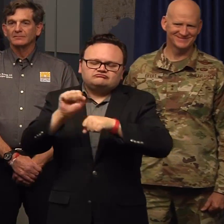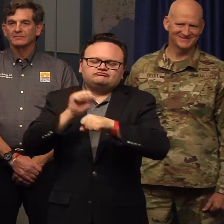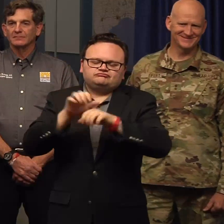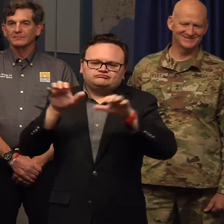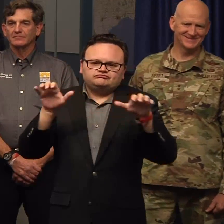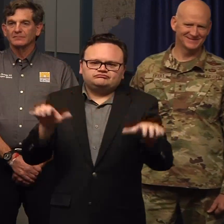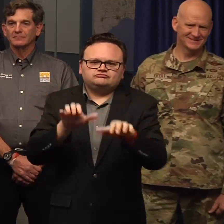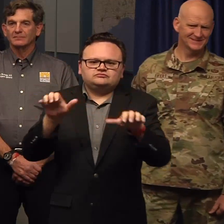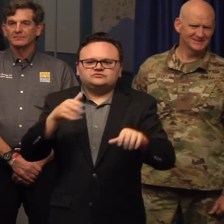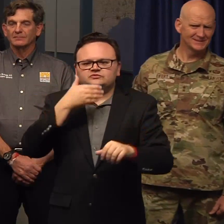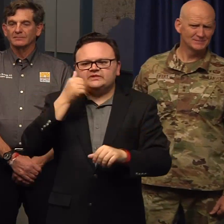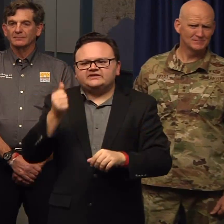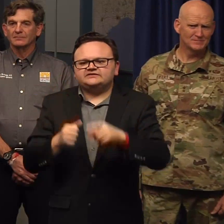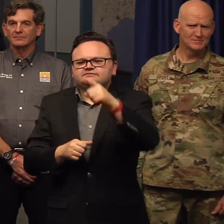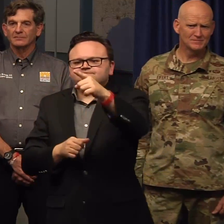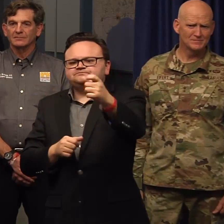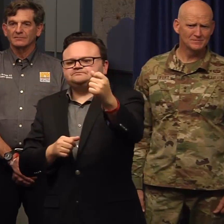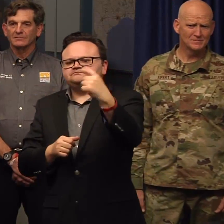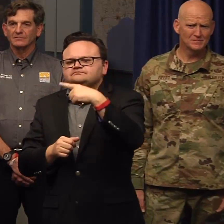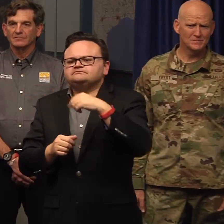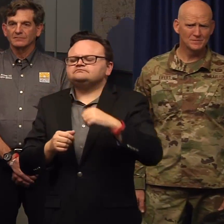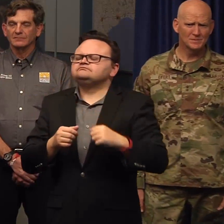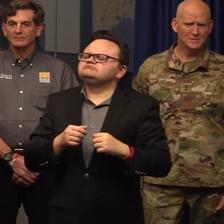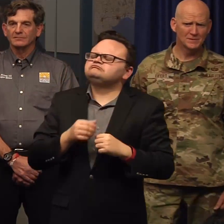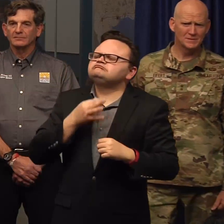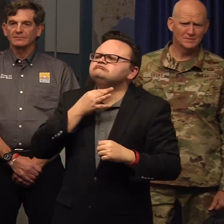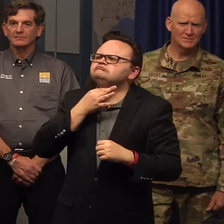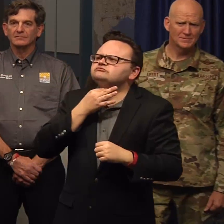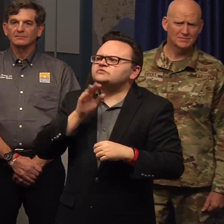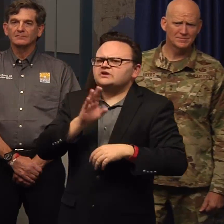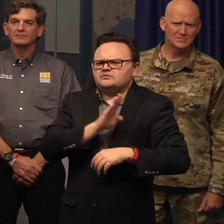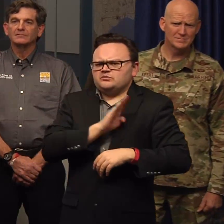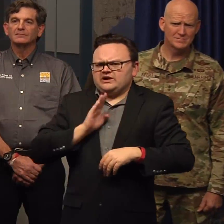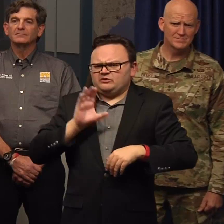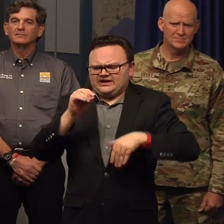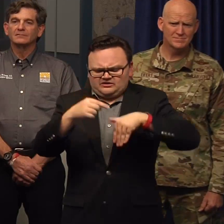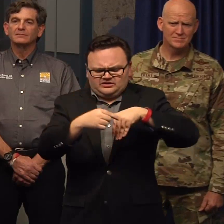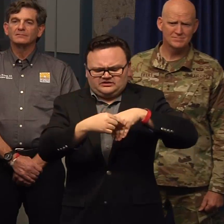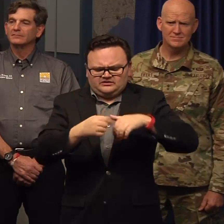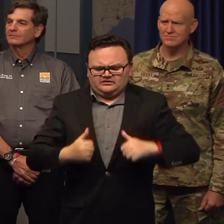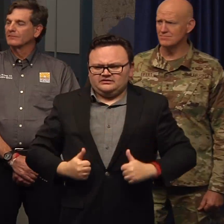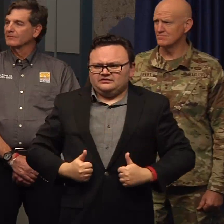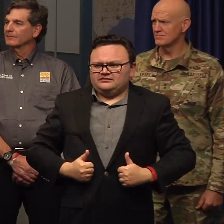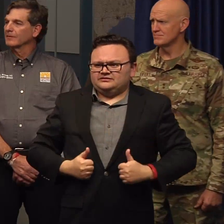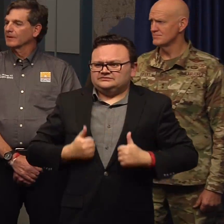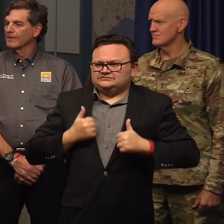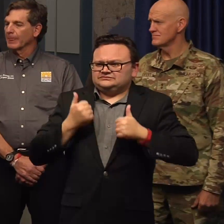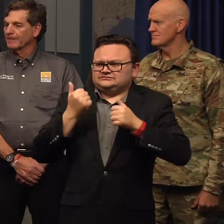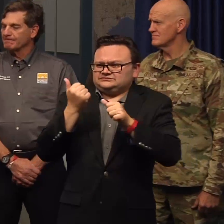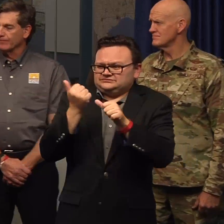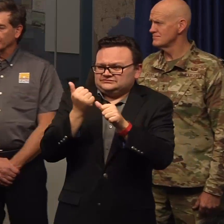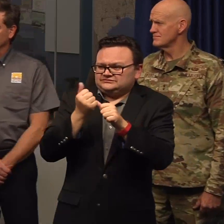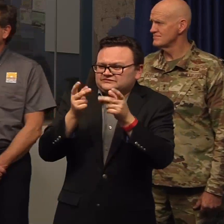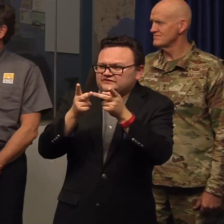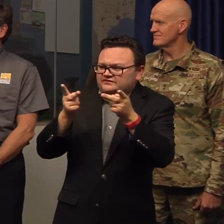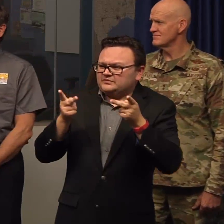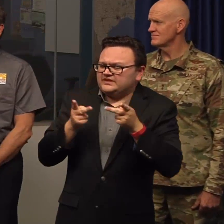THAT SEEMS LIKE SUCH A DISTANT THING TO GRAB ONTO NOW BECAUSE WE ARE IN THISDAY-TO-DAY FIGHT. SO LET'S JUST KEEP OUR EYE ON THE BALL AND WORK TOGETHER AND